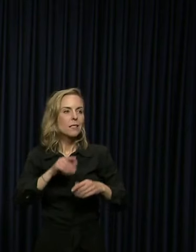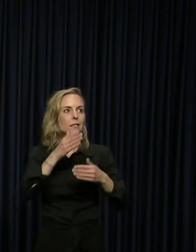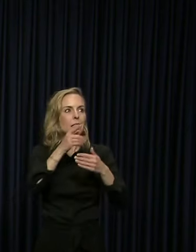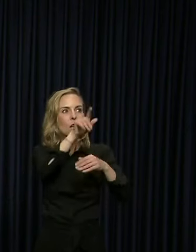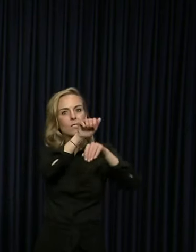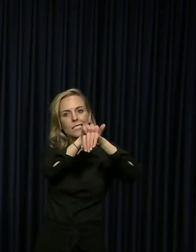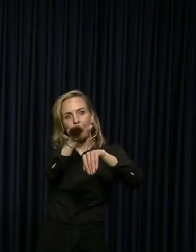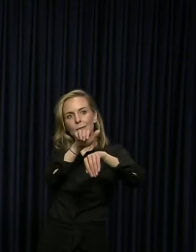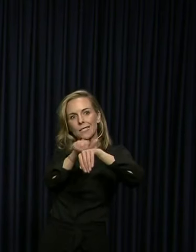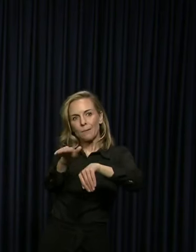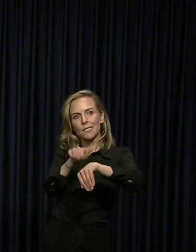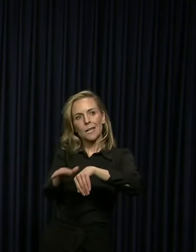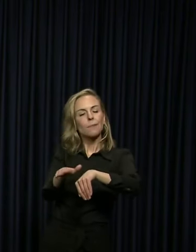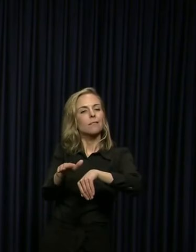ELEANOR.